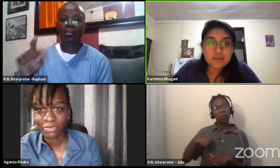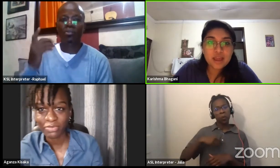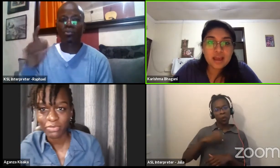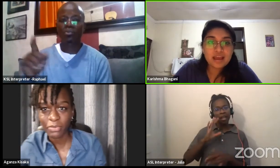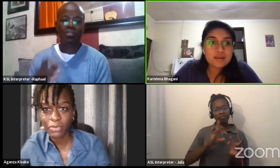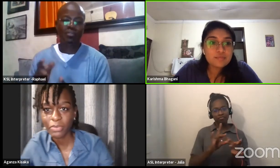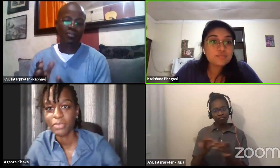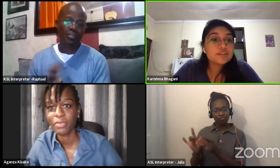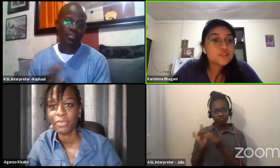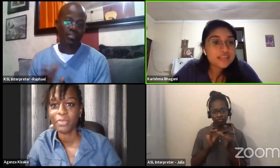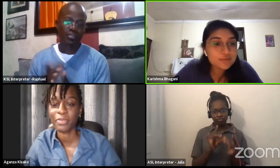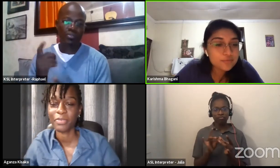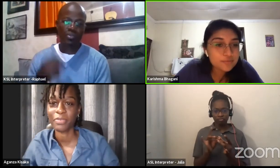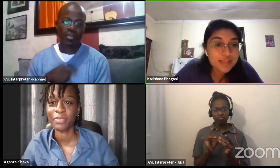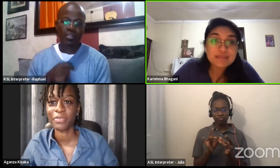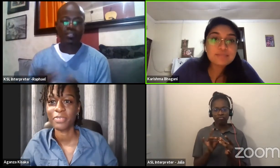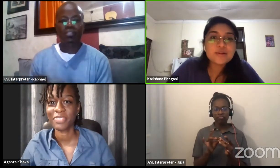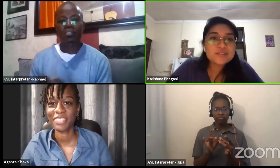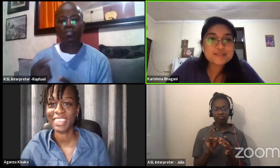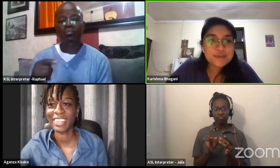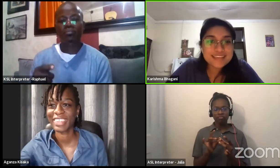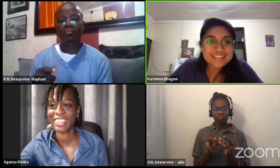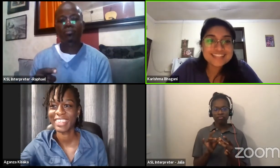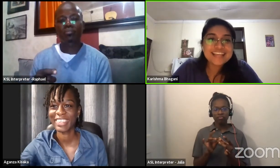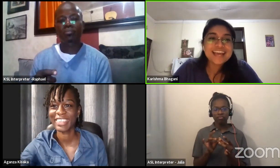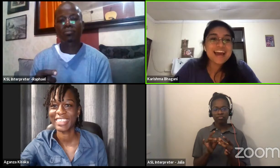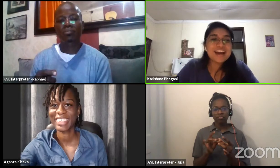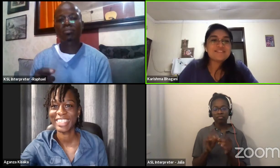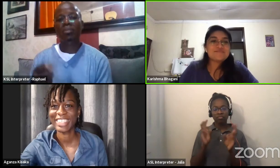we are bridging the liminal space